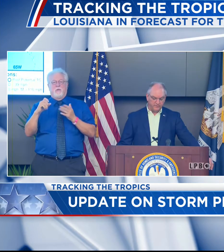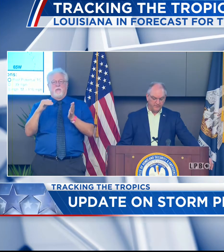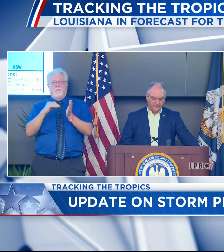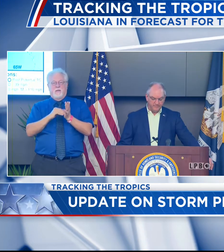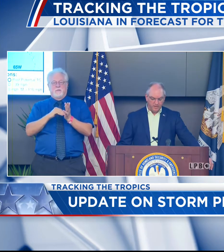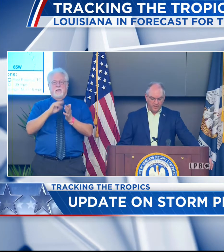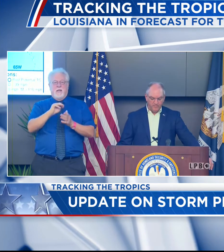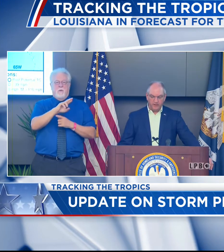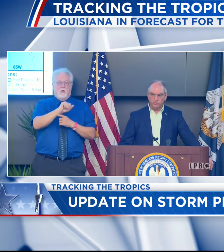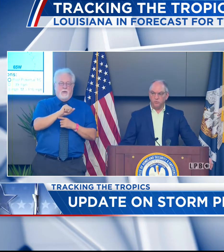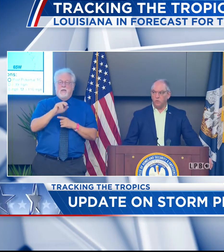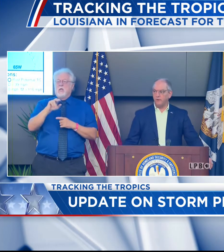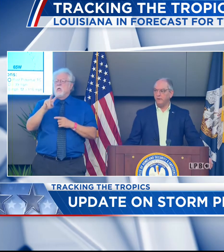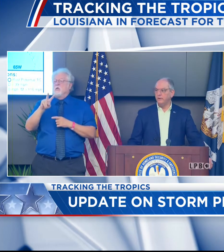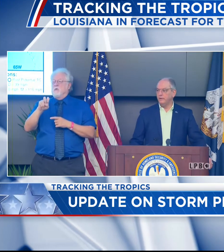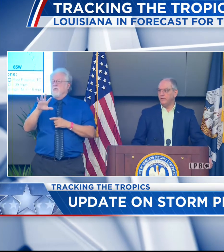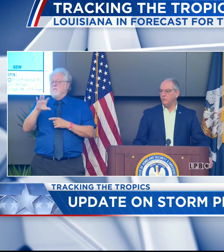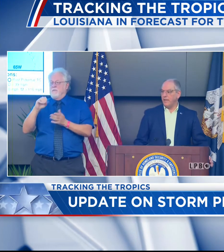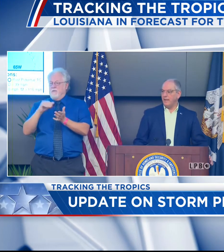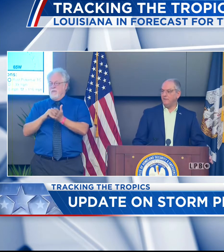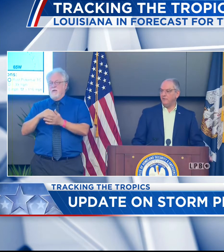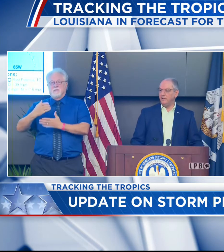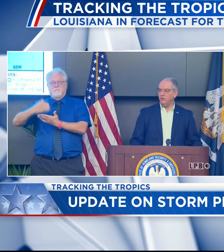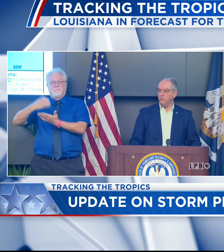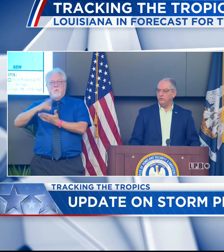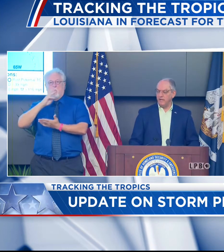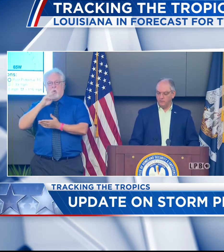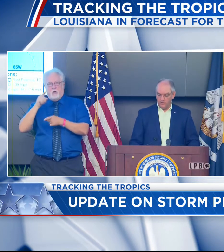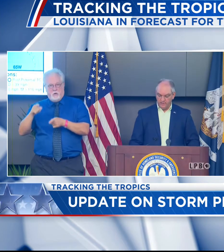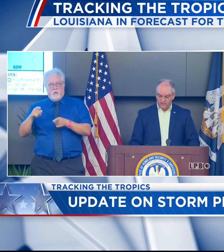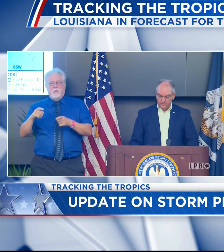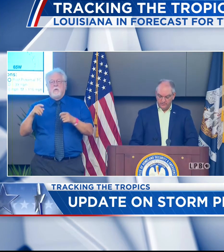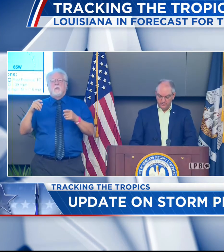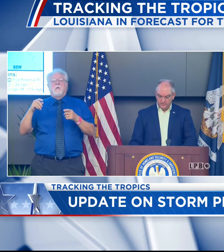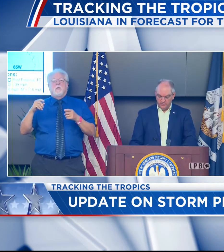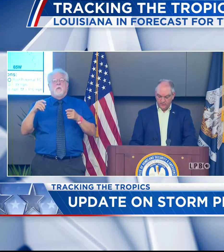HAS BEEN TALKING TO US AS WELL. THEY POSITIONED TWO APACKS.